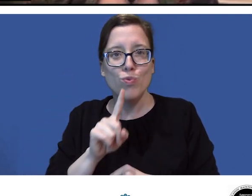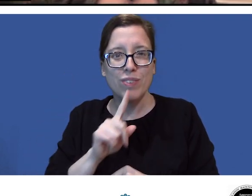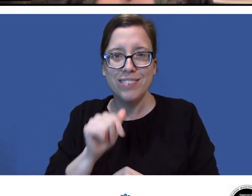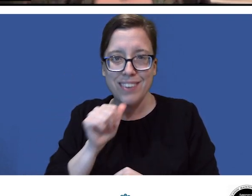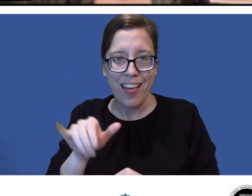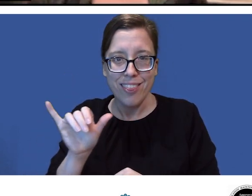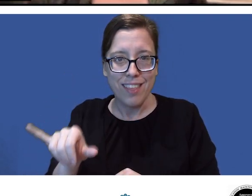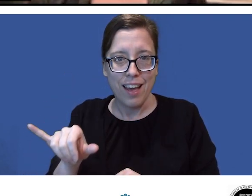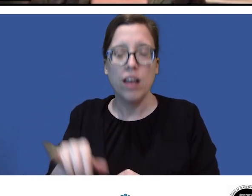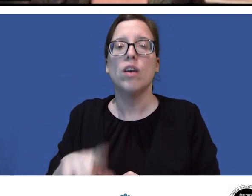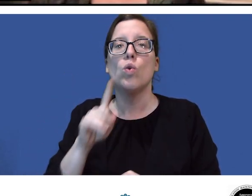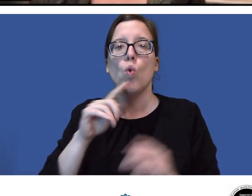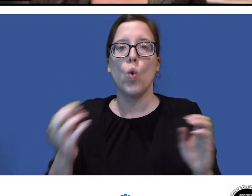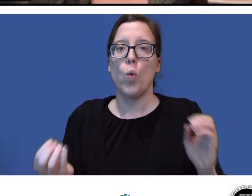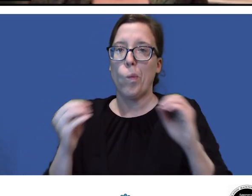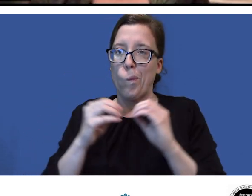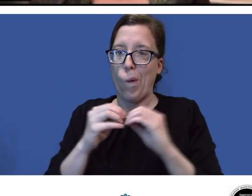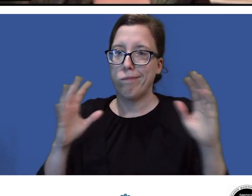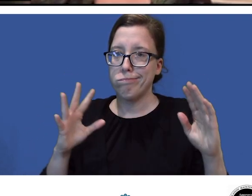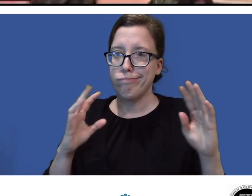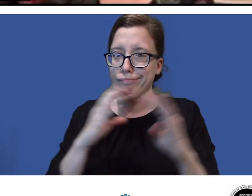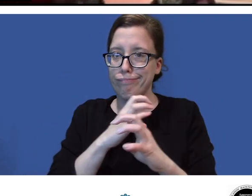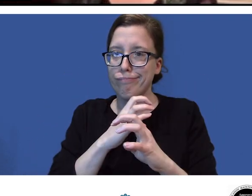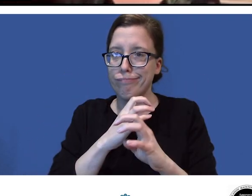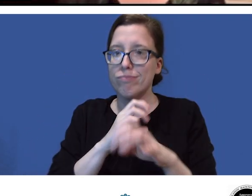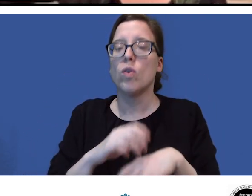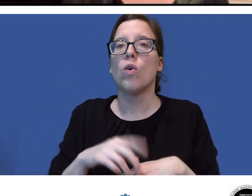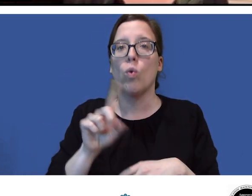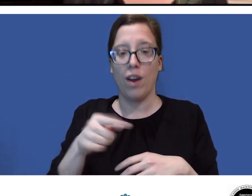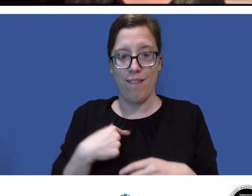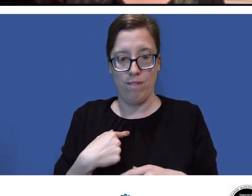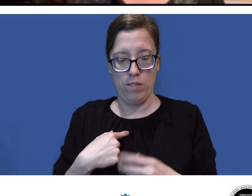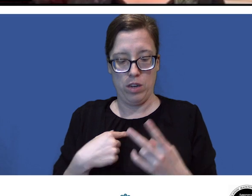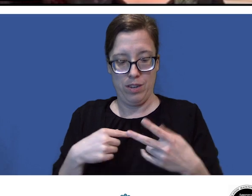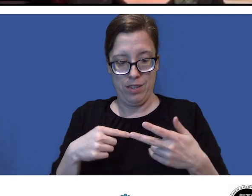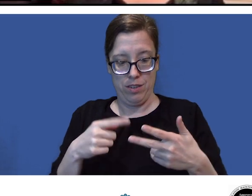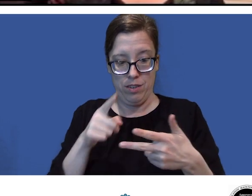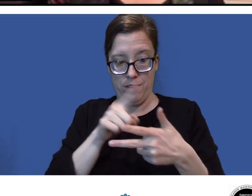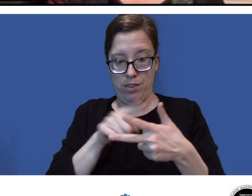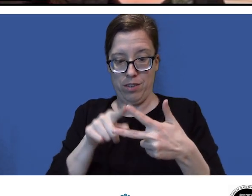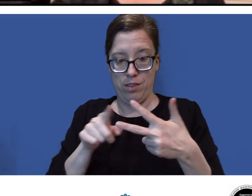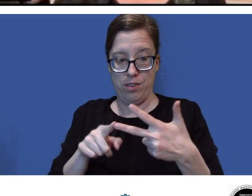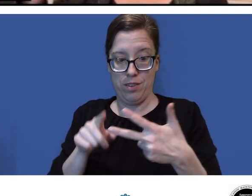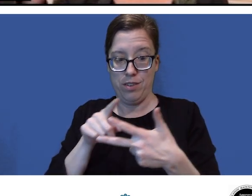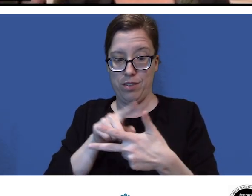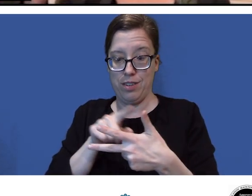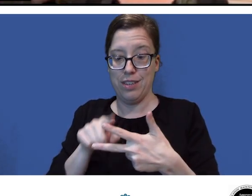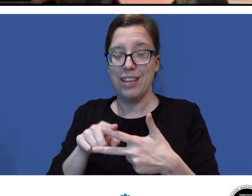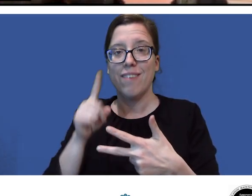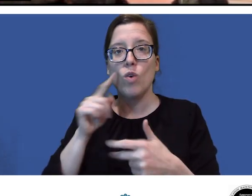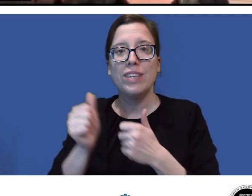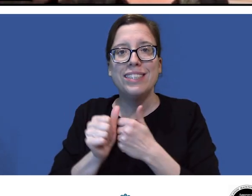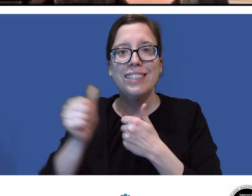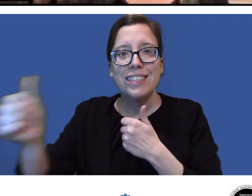Because when you have one of your two major distant senses–sight and hearing are two of our three